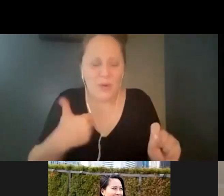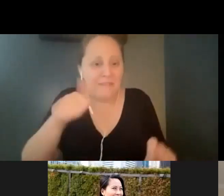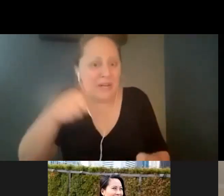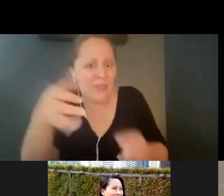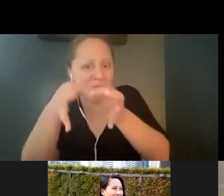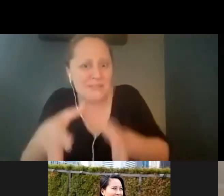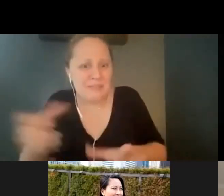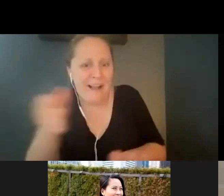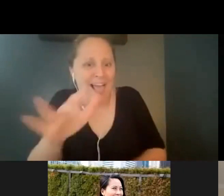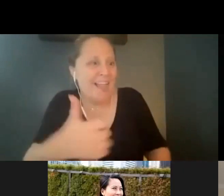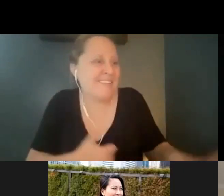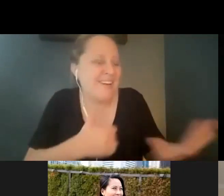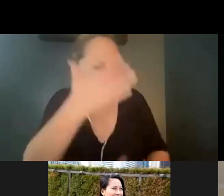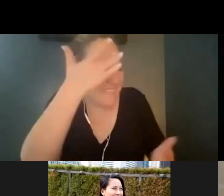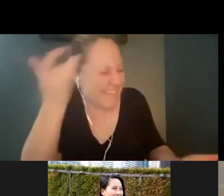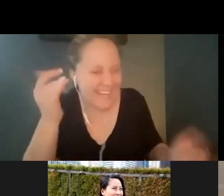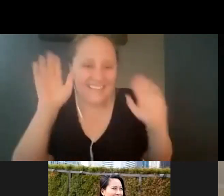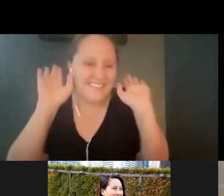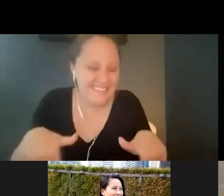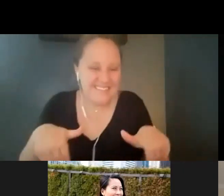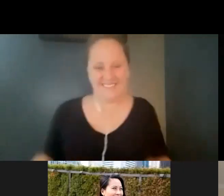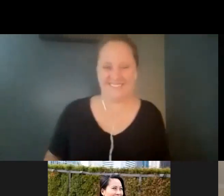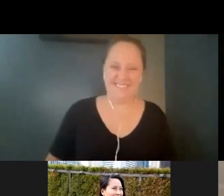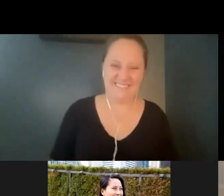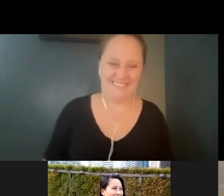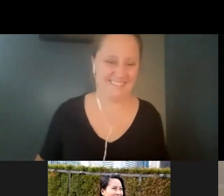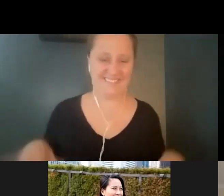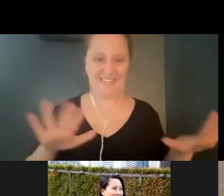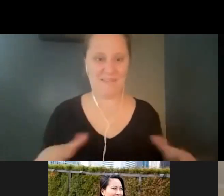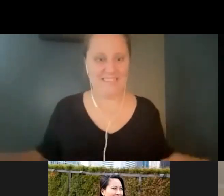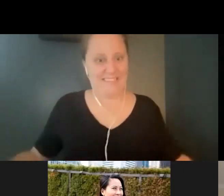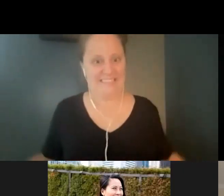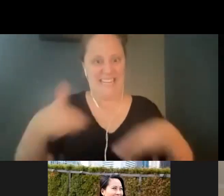I'm so sorry, I always forget. Okay, gotta sit on my hands literally!